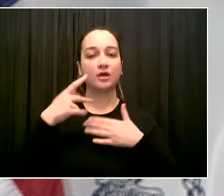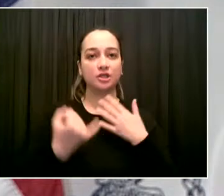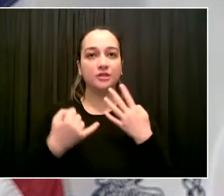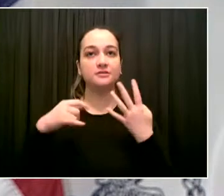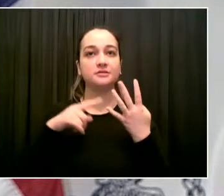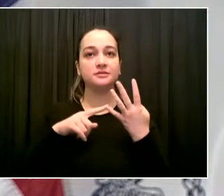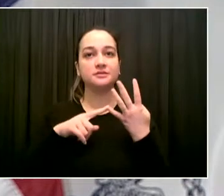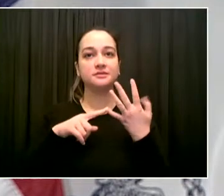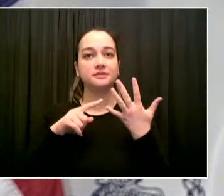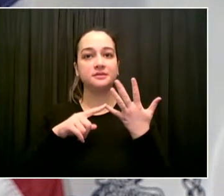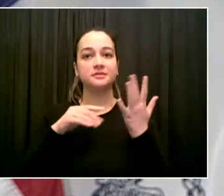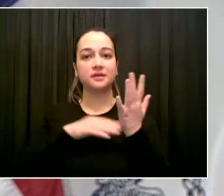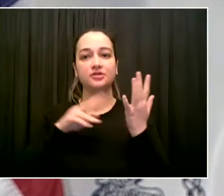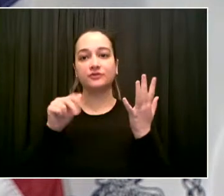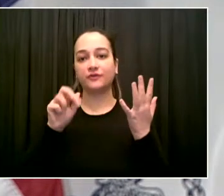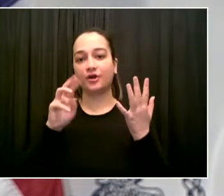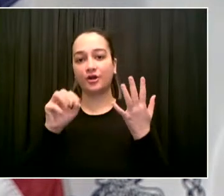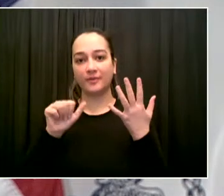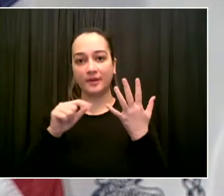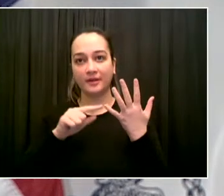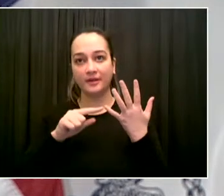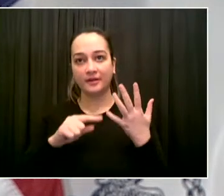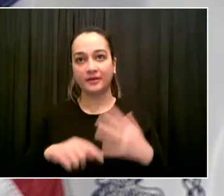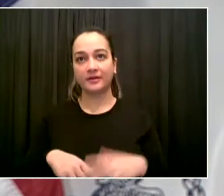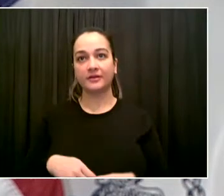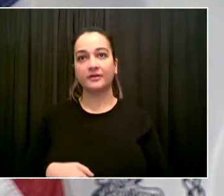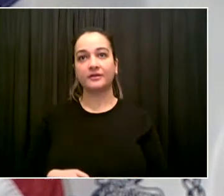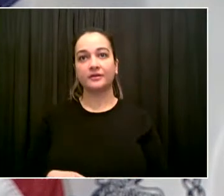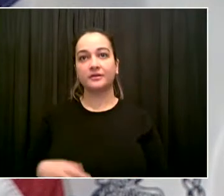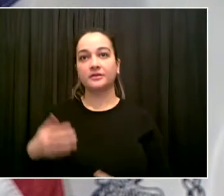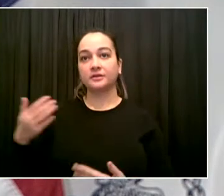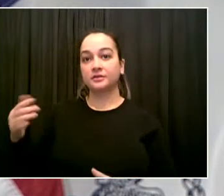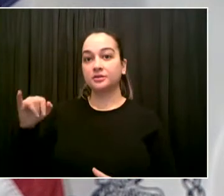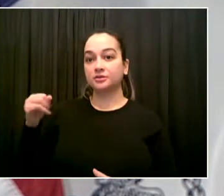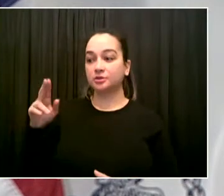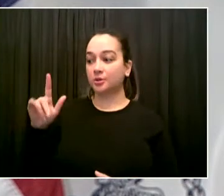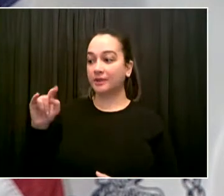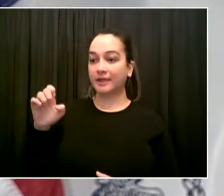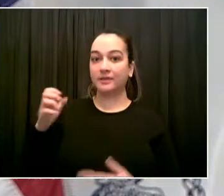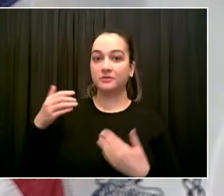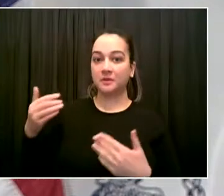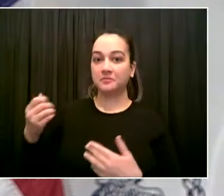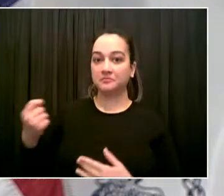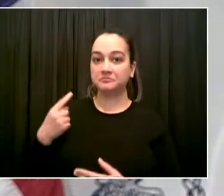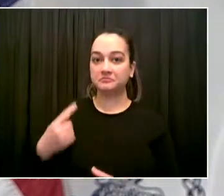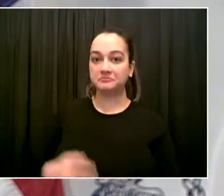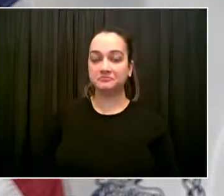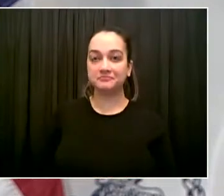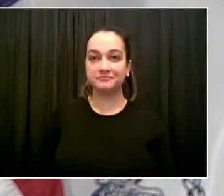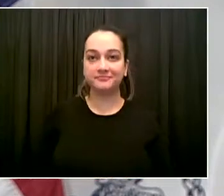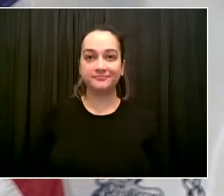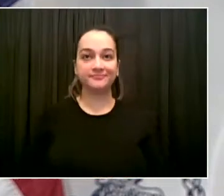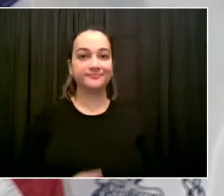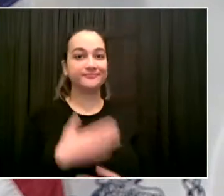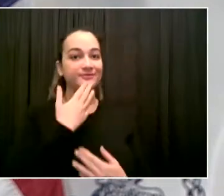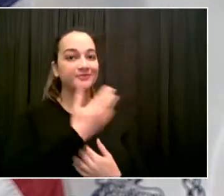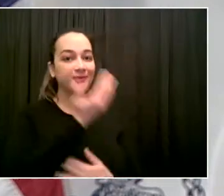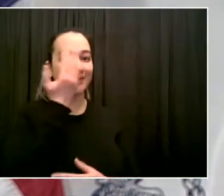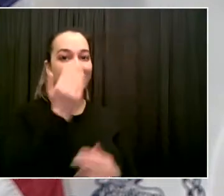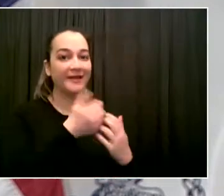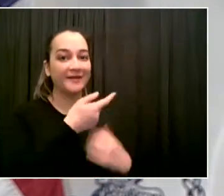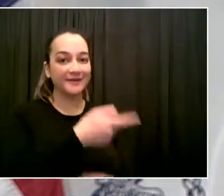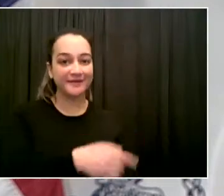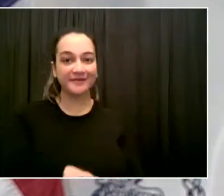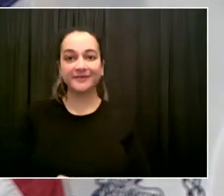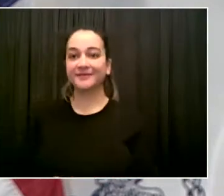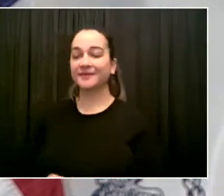SENIOR ADVISOR,